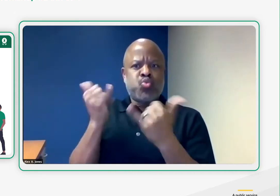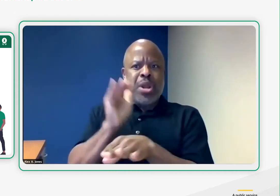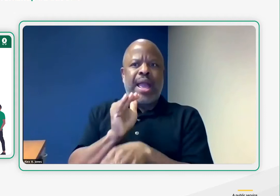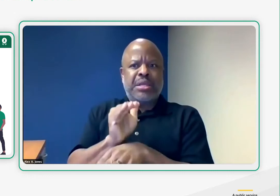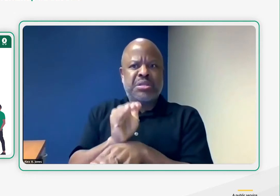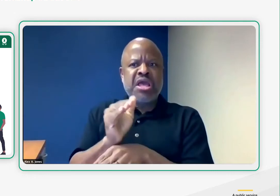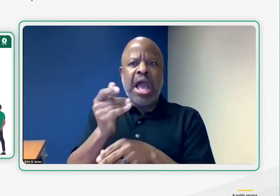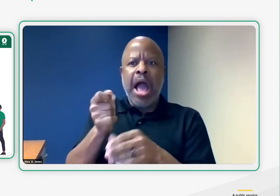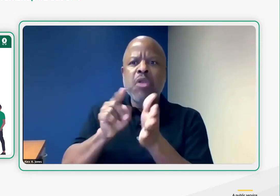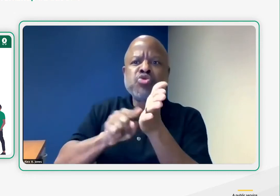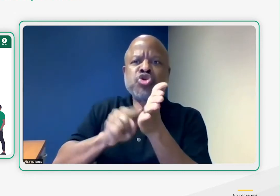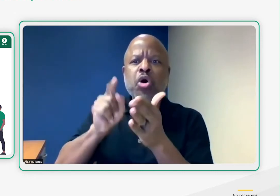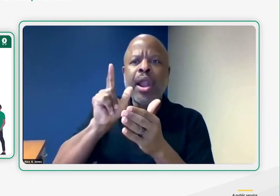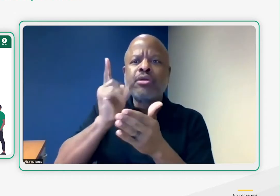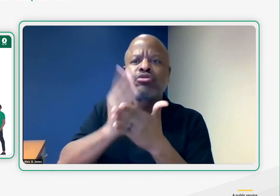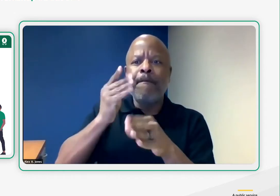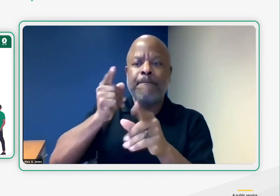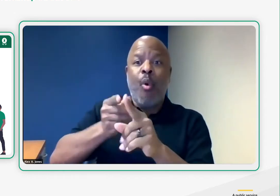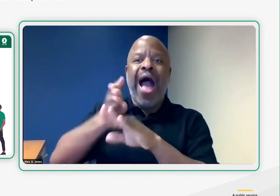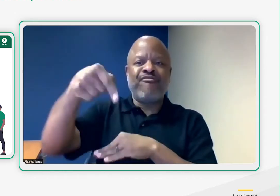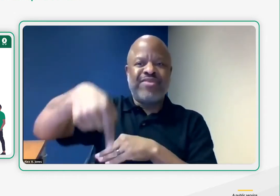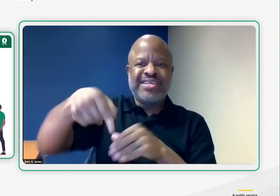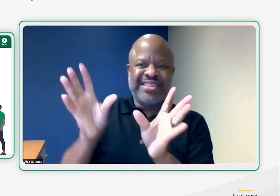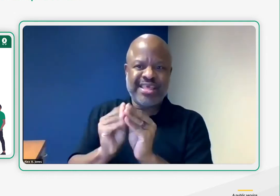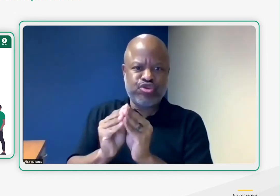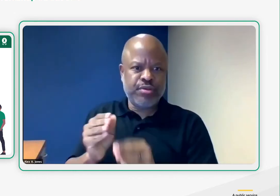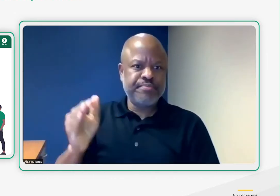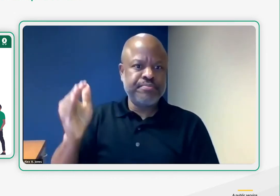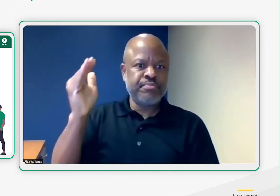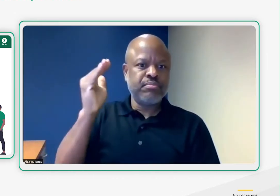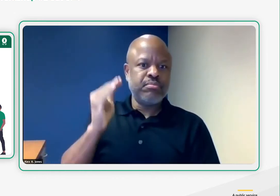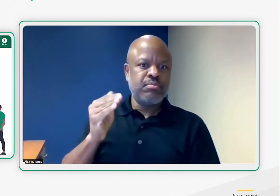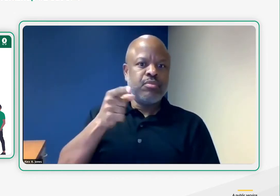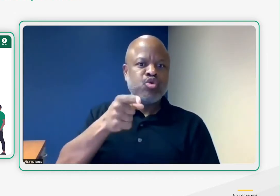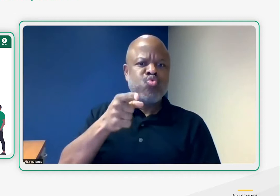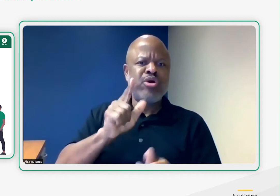I will be sharing a little bit about the research that I've been developing.